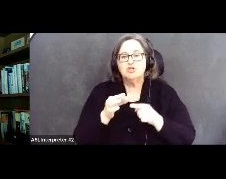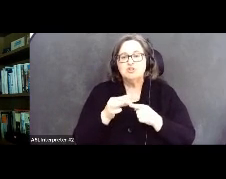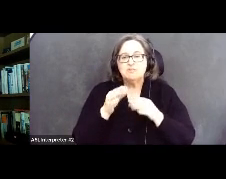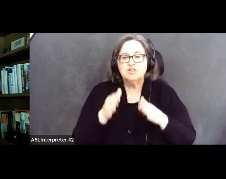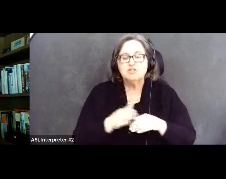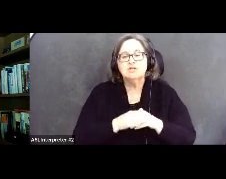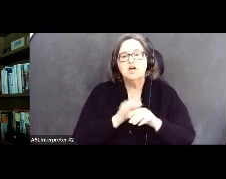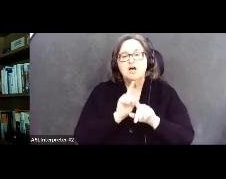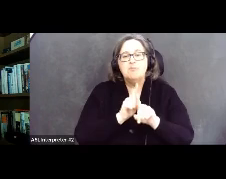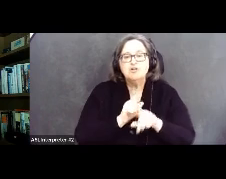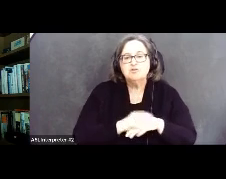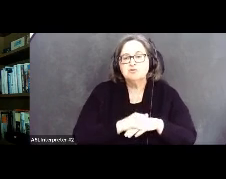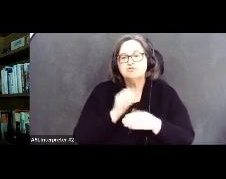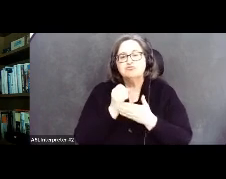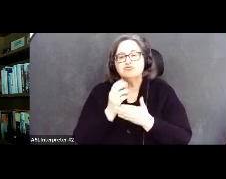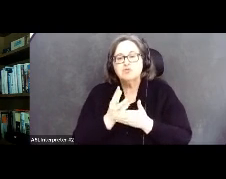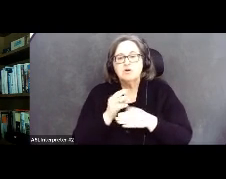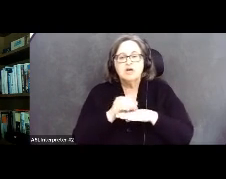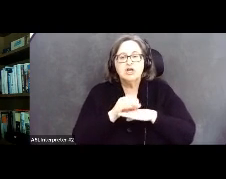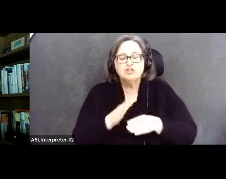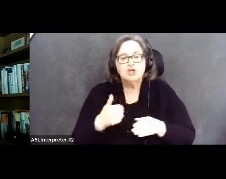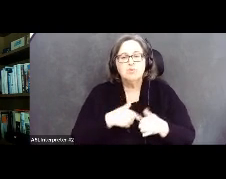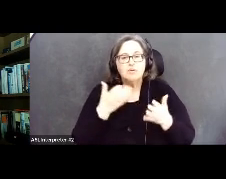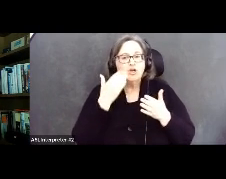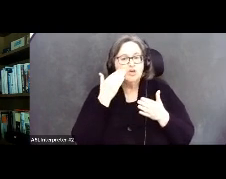counselor, who are you? We want to know who you will, who's out there listening to us today,